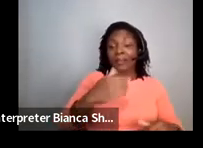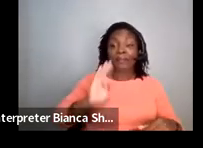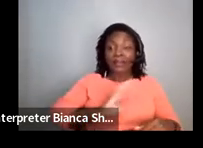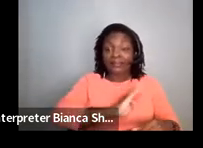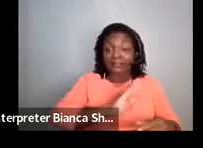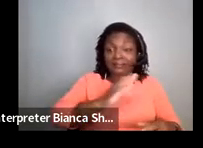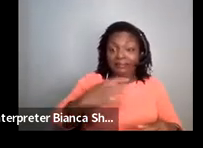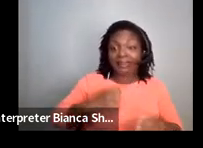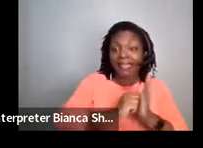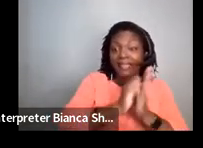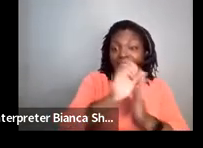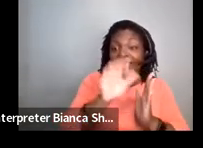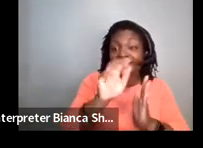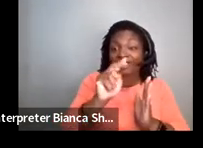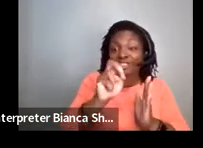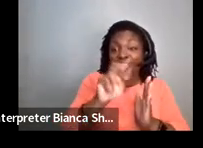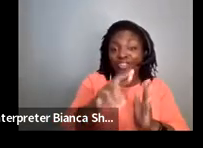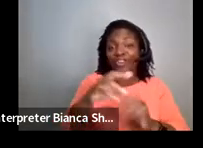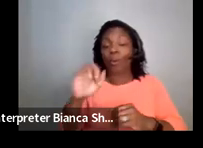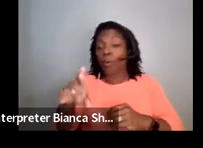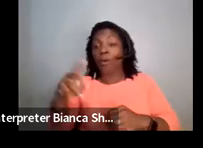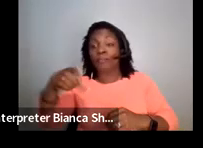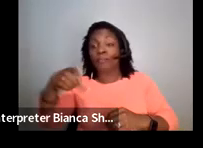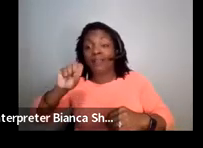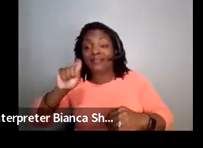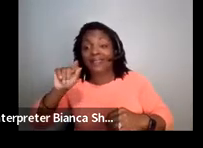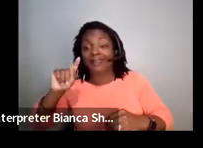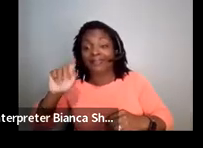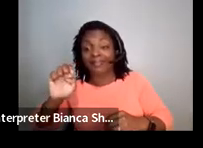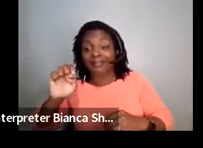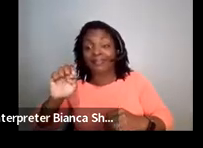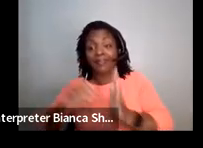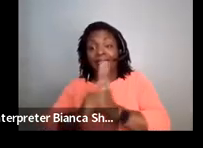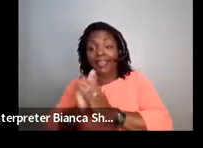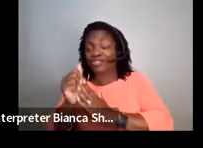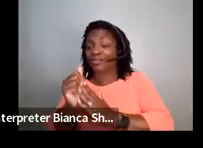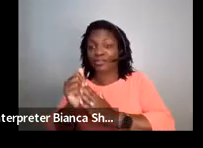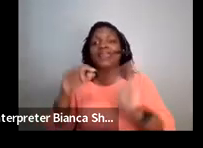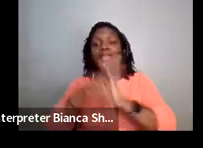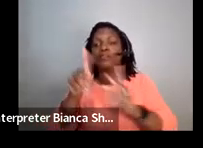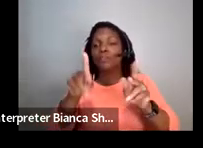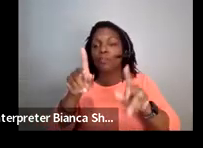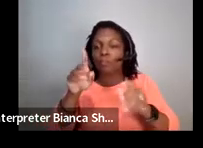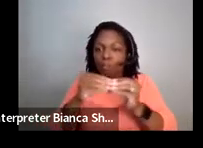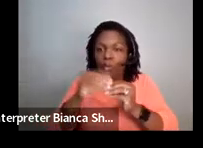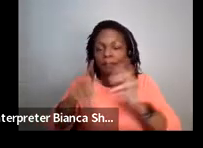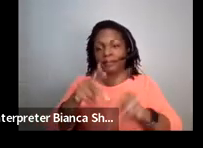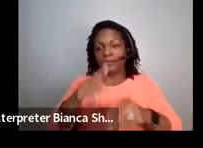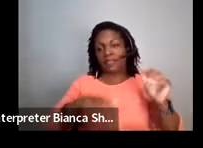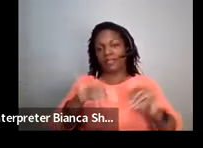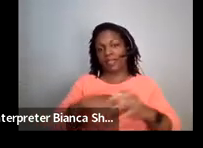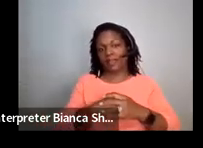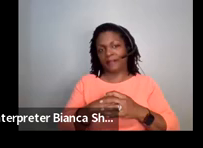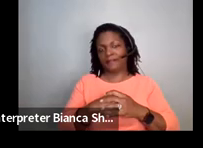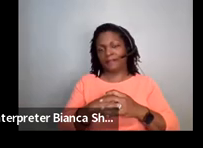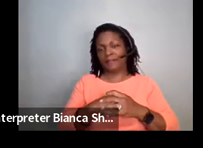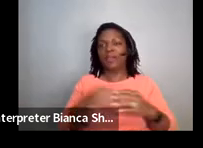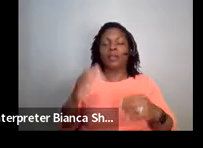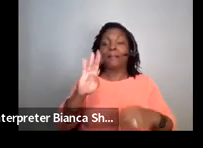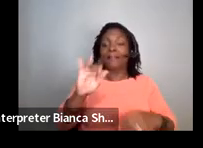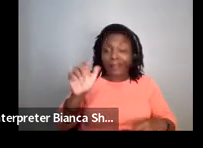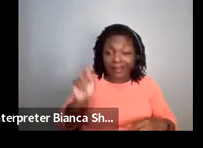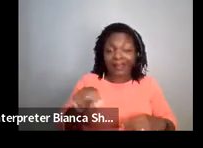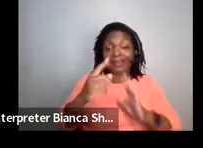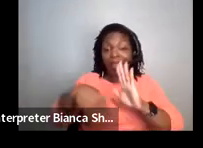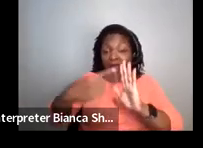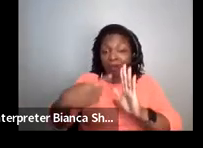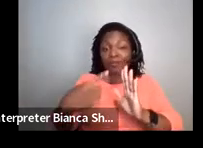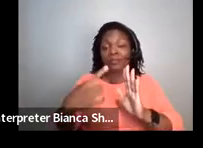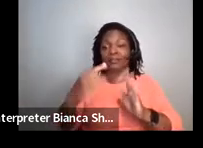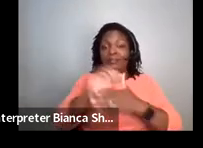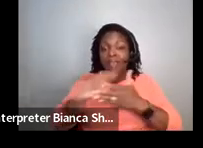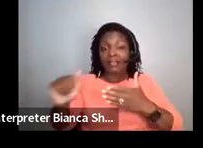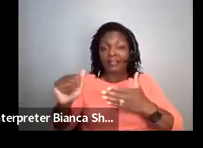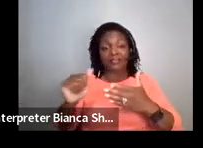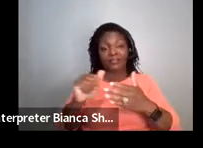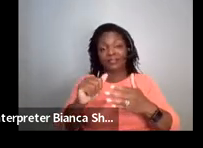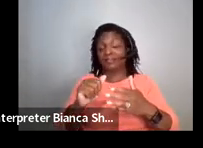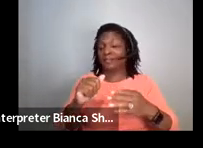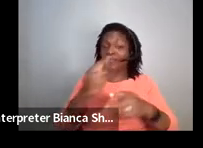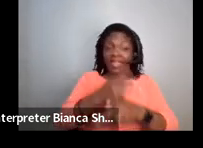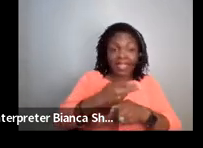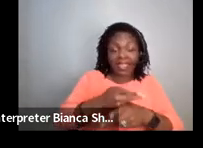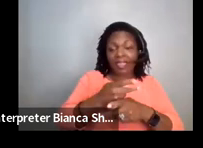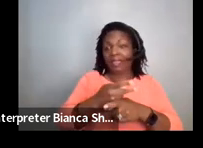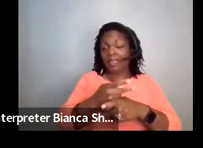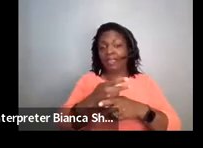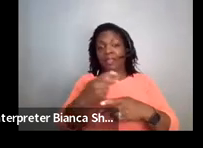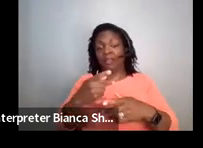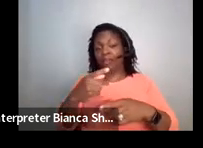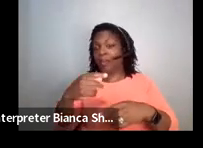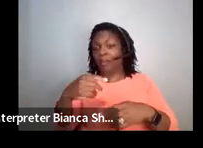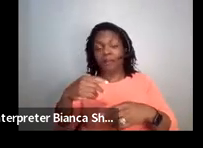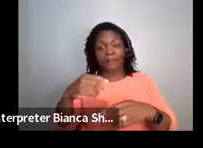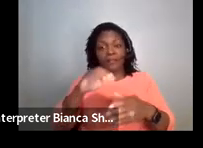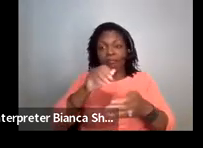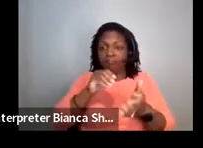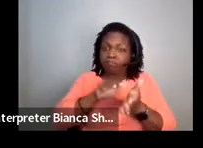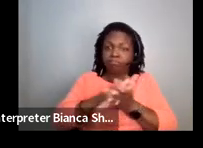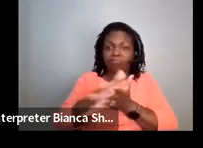Alright, we spend, over 18 billion hours of care provided by family and other unpaid caregivers, billions of hours, and done worth of care.